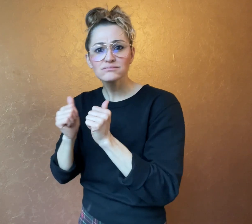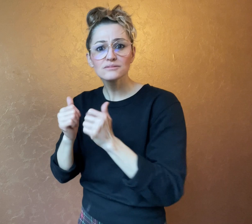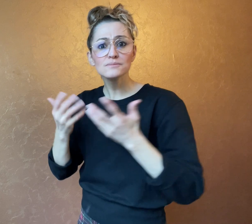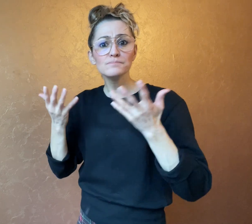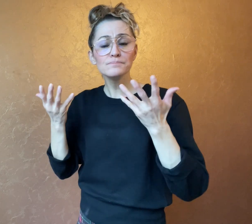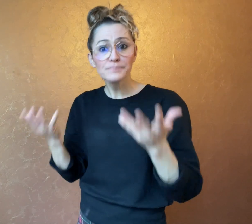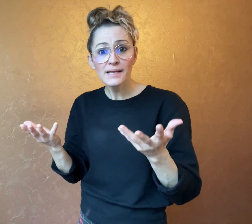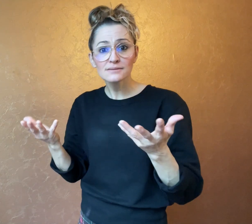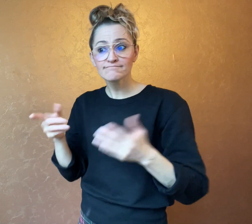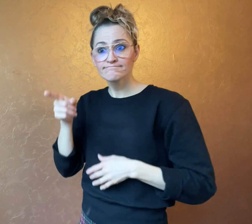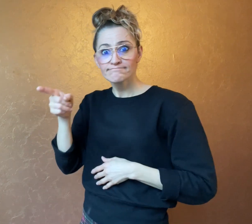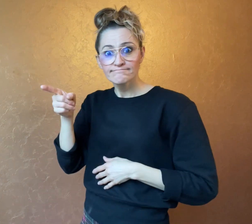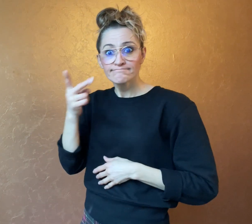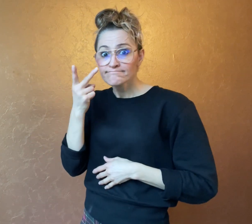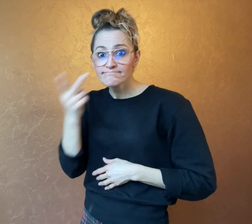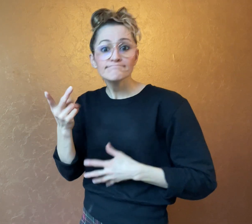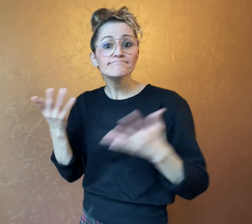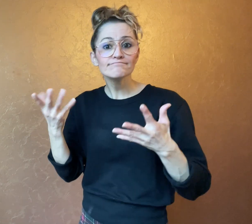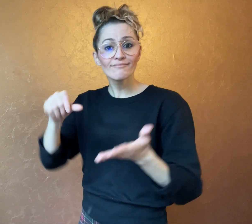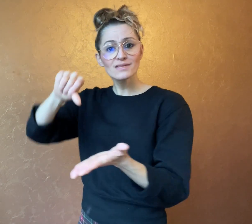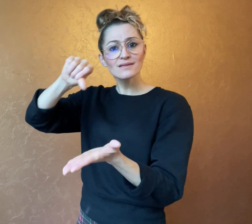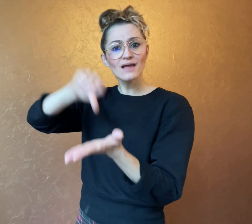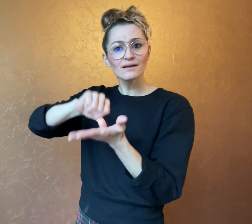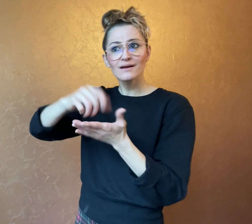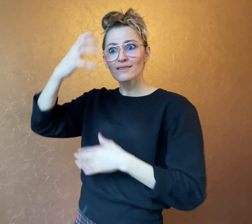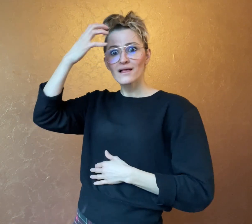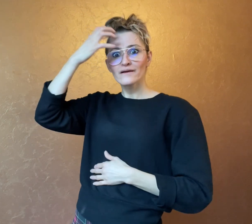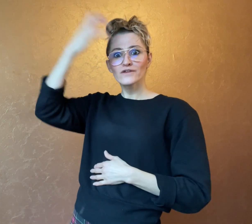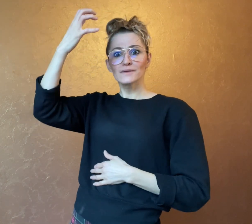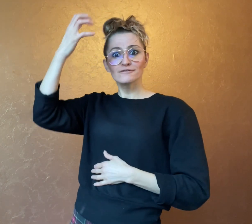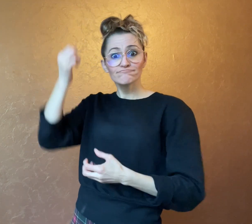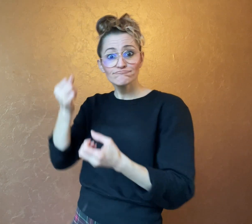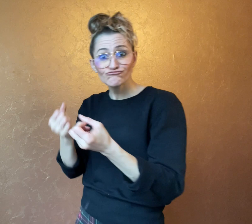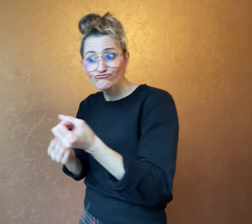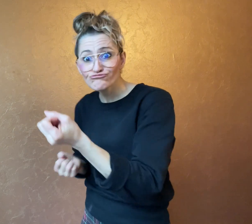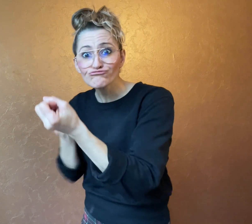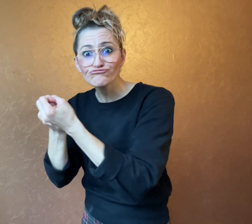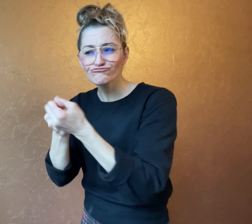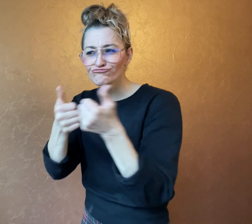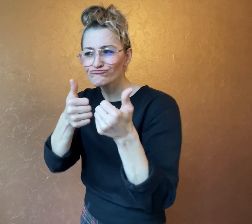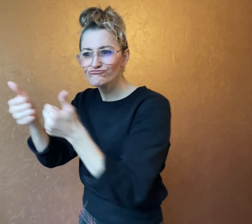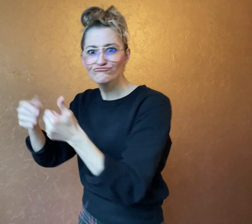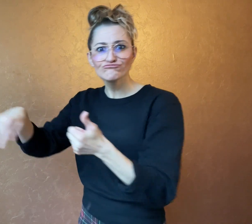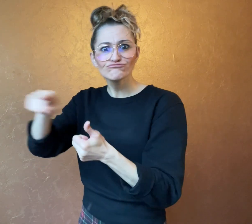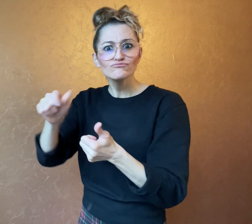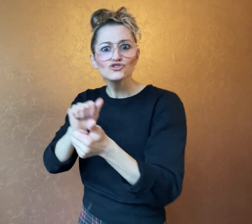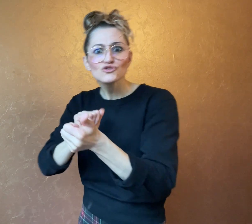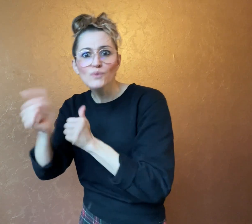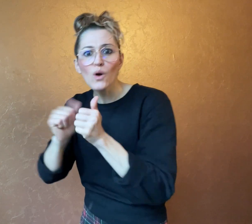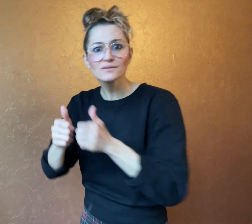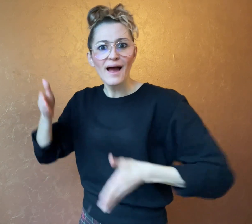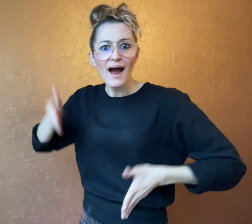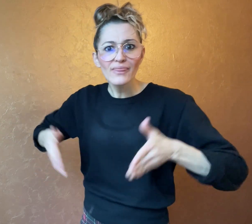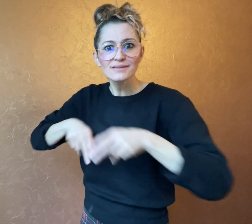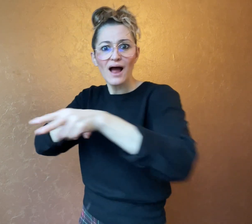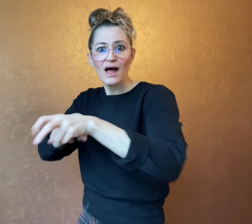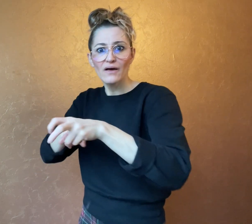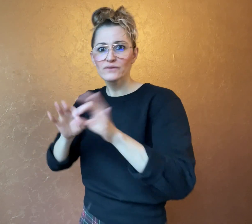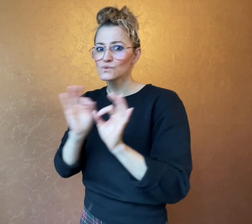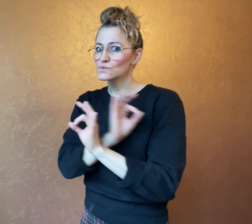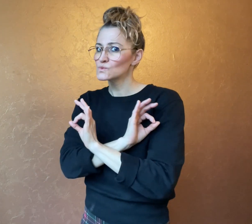However, the Iranian government does not support athletes,